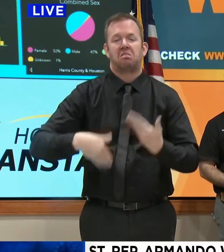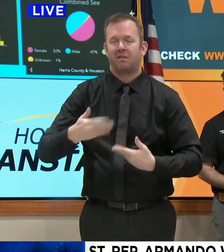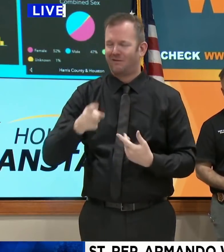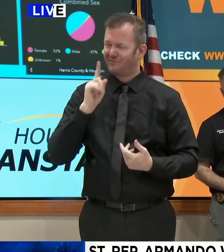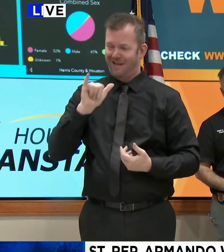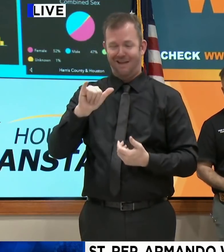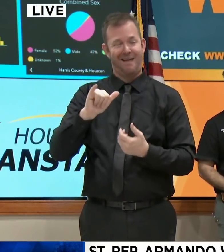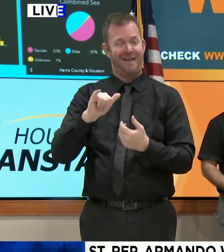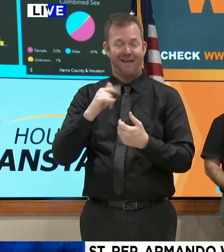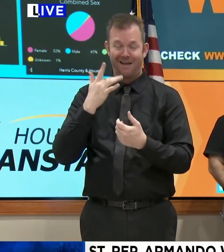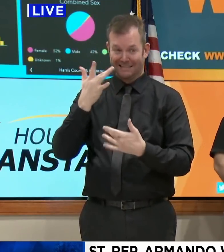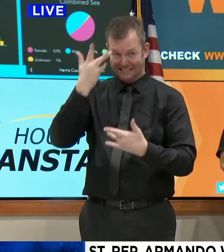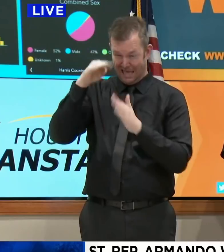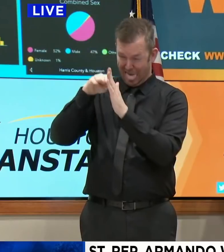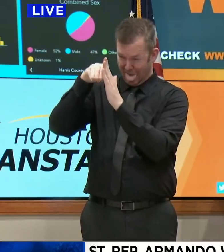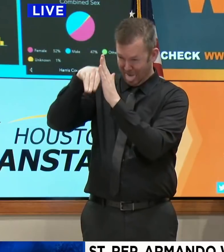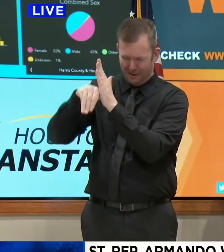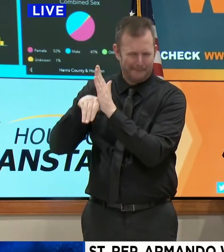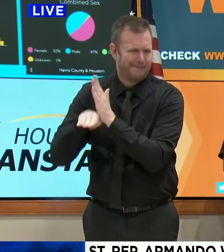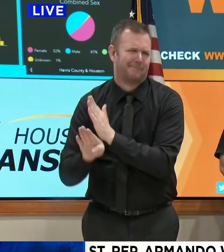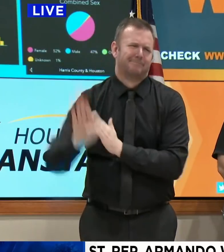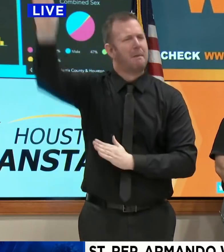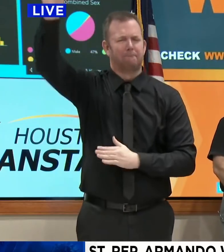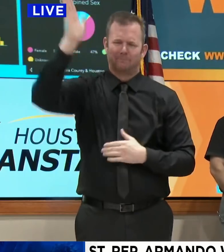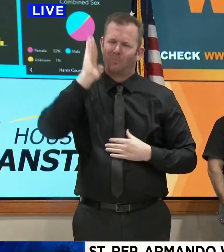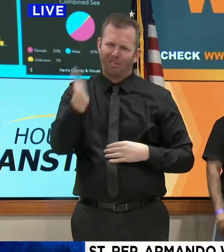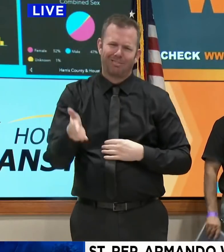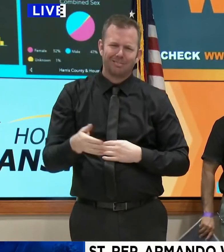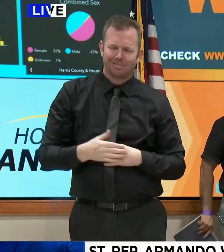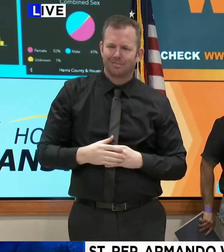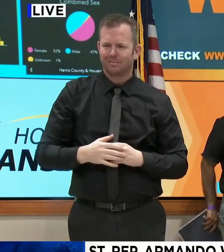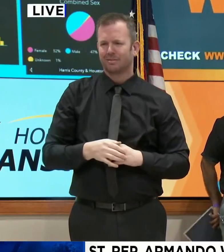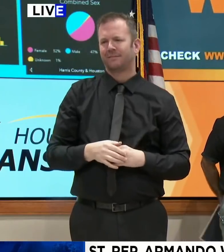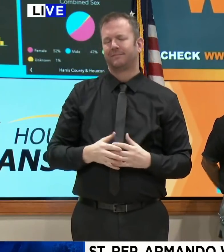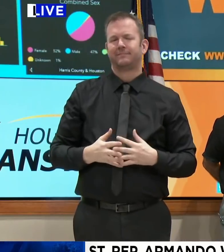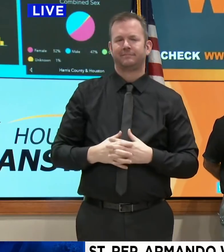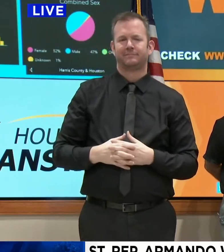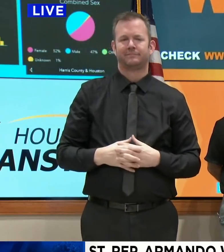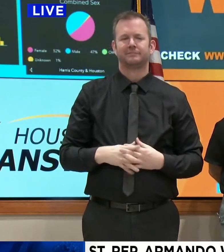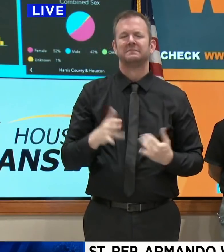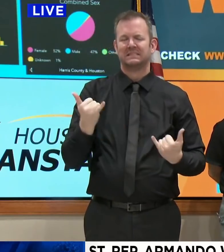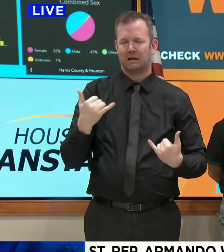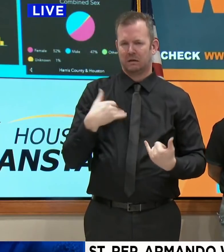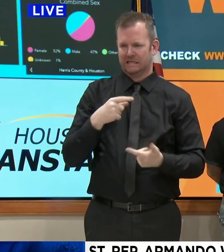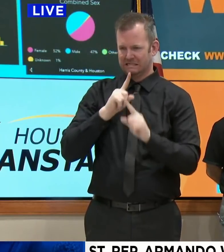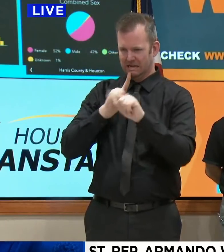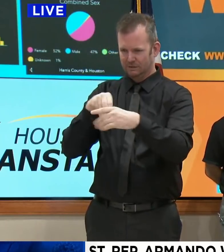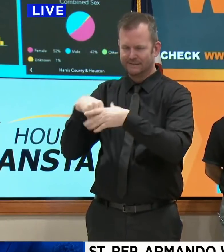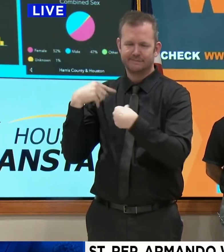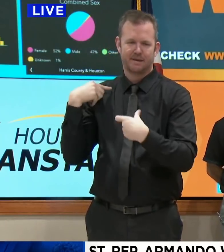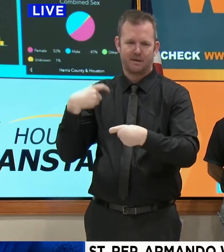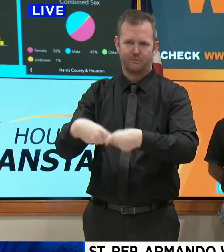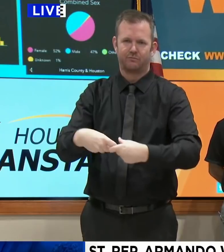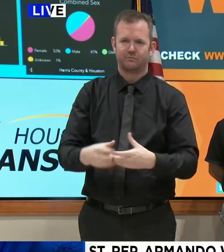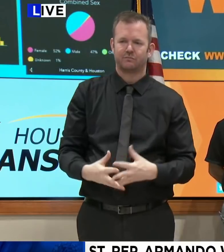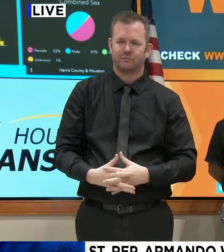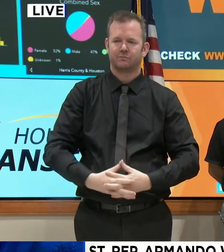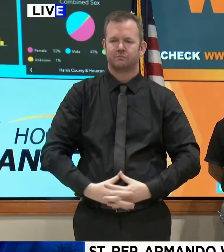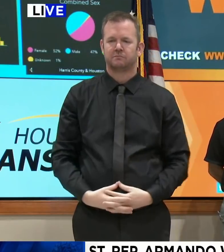You know relax their efforts because if you do this will because if you do this will only extend itself longer. only extend itself longer. We had a 50 to us by new angle We had a 50 to us by new angle that note I love.